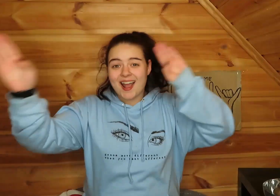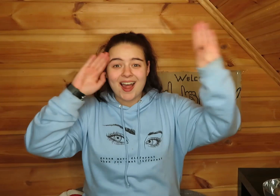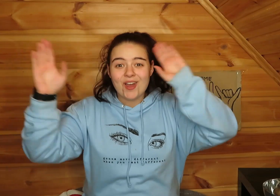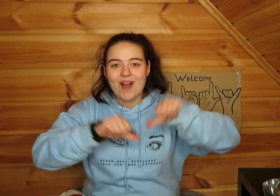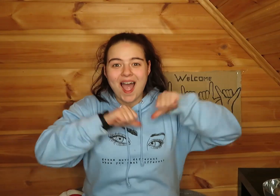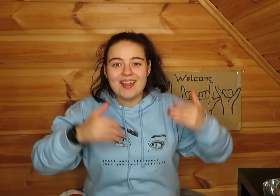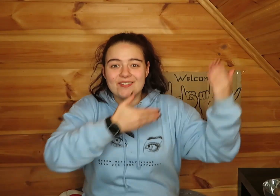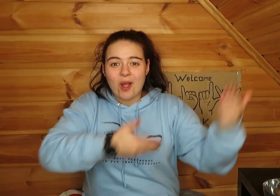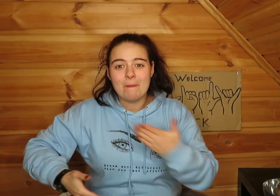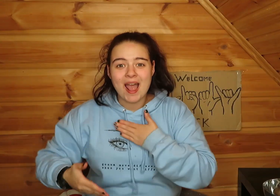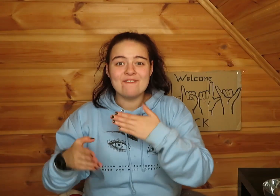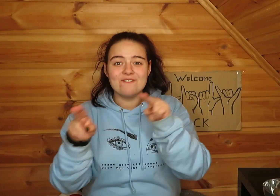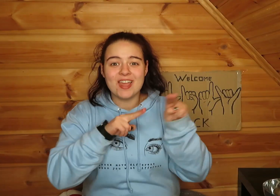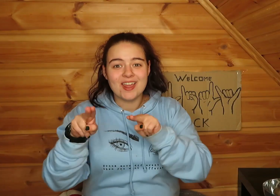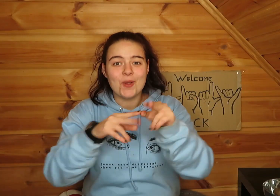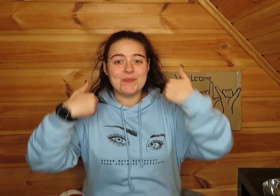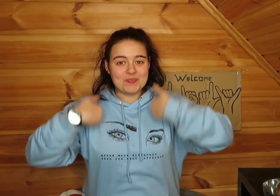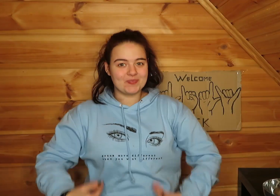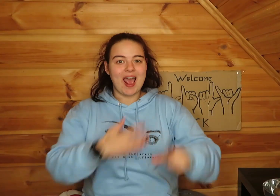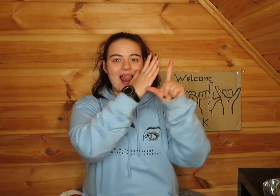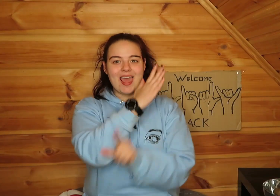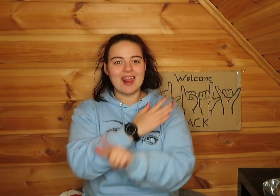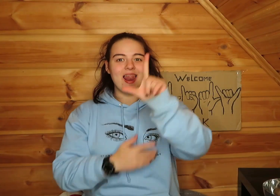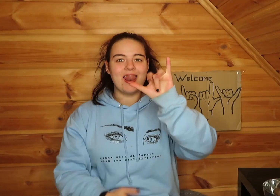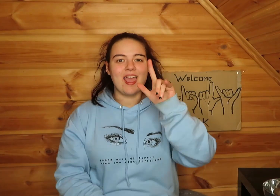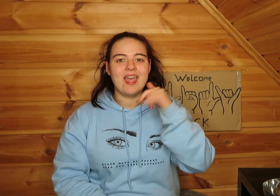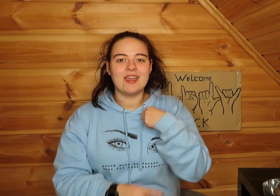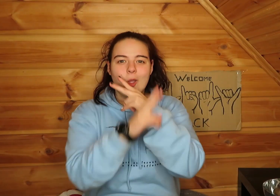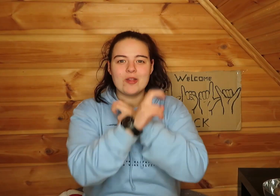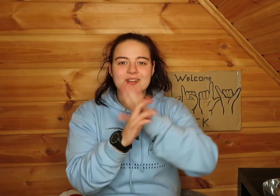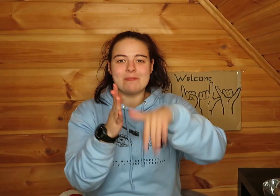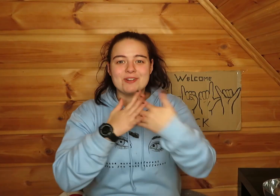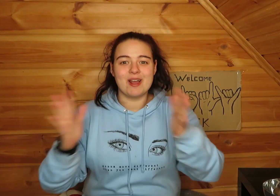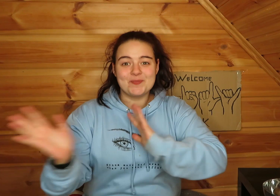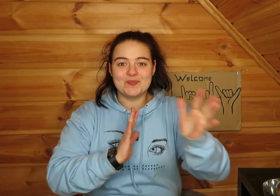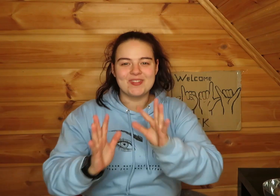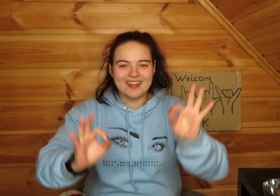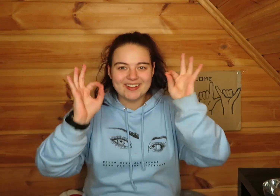HELLO;) Welcome to my video. I am Lily and I sign in Austrian Sign Language (ÖGS).